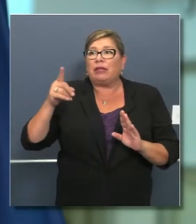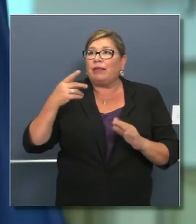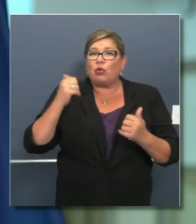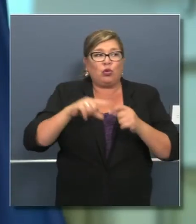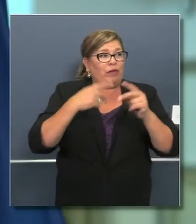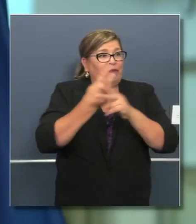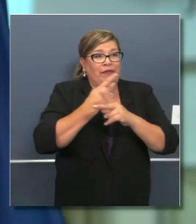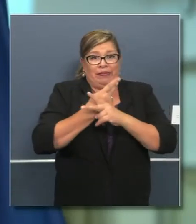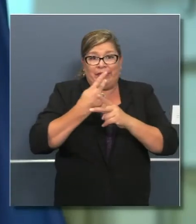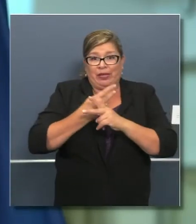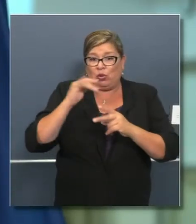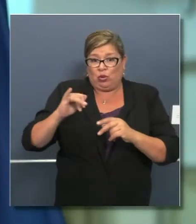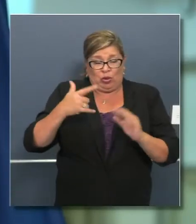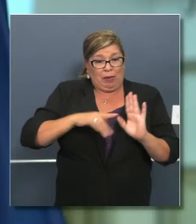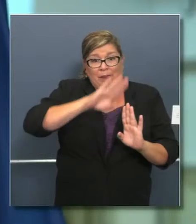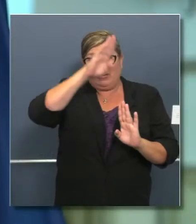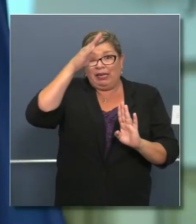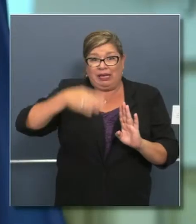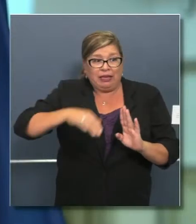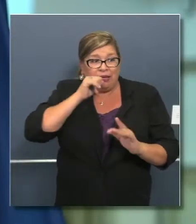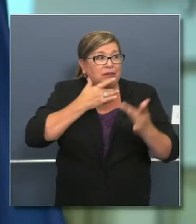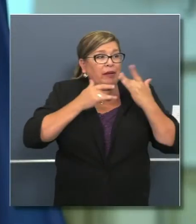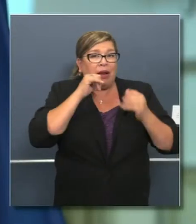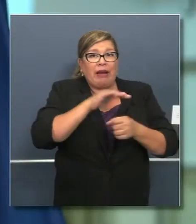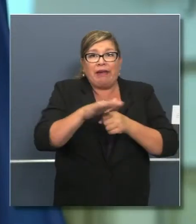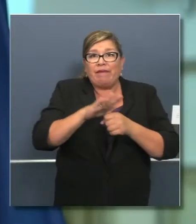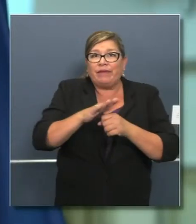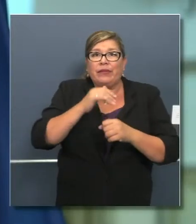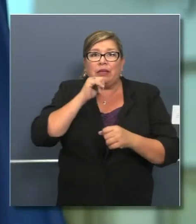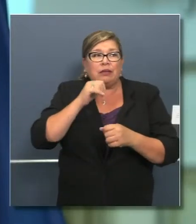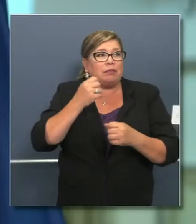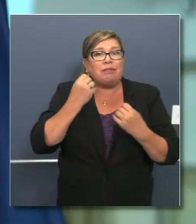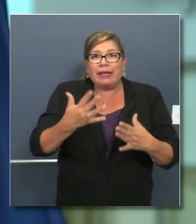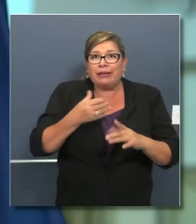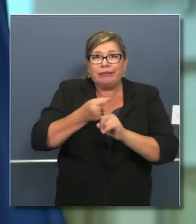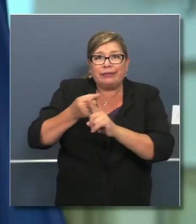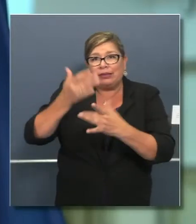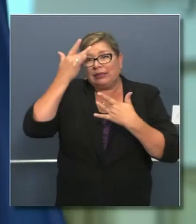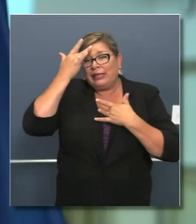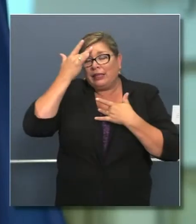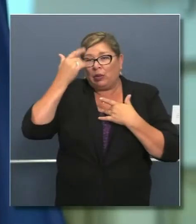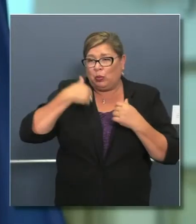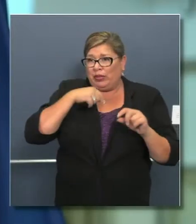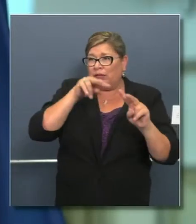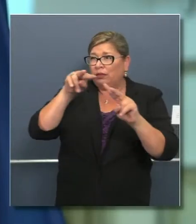learn from those examples to the question of what are we learning and to incorporate strategies to